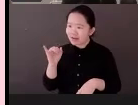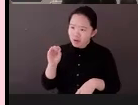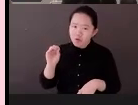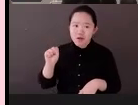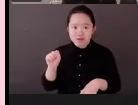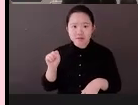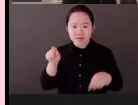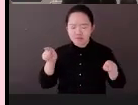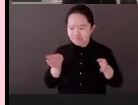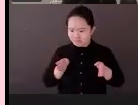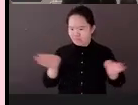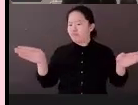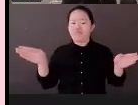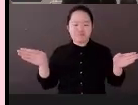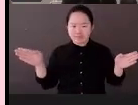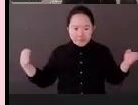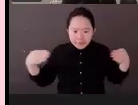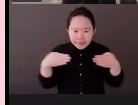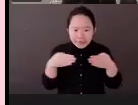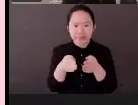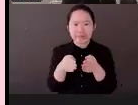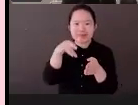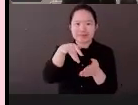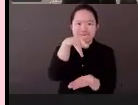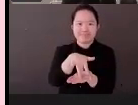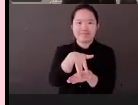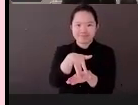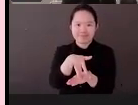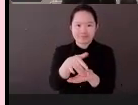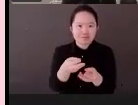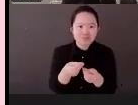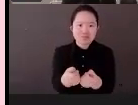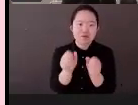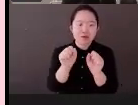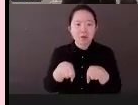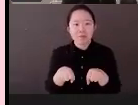the same accessibility issues?